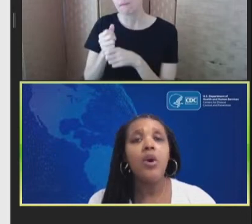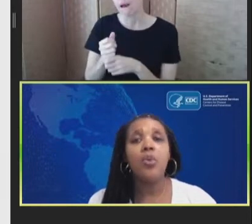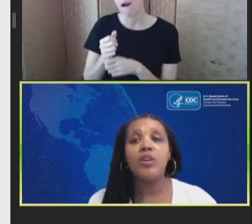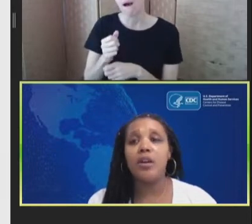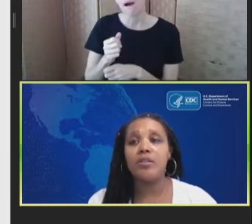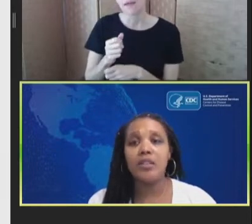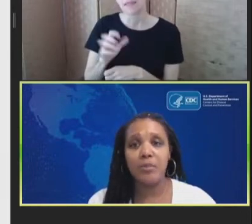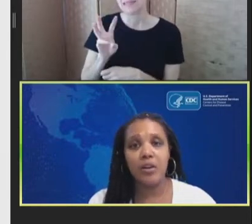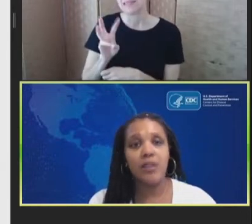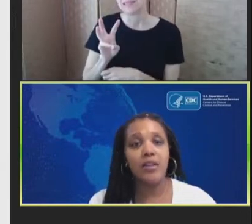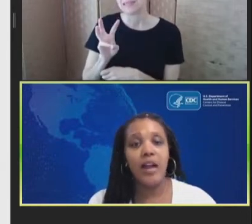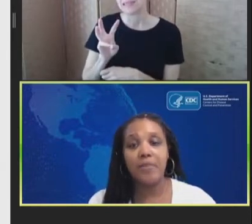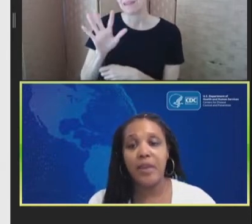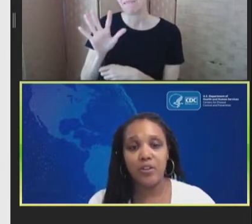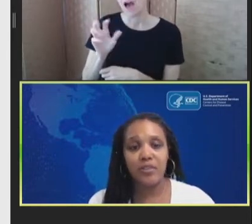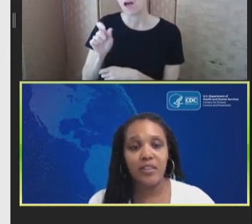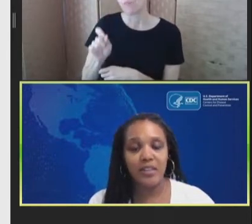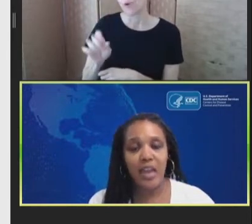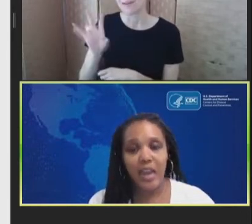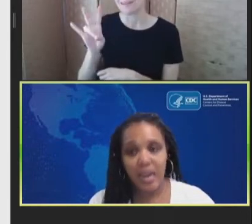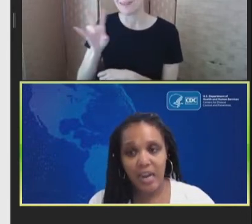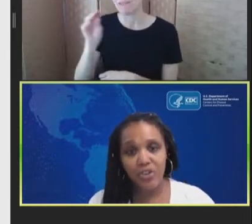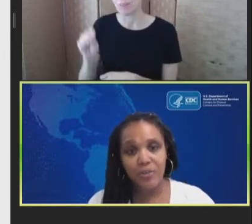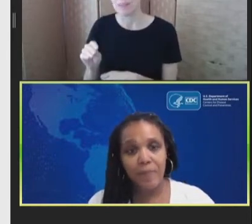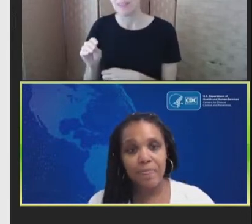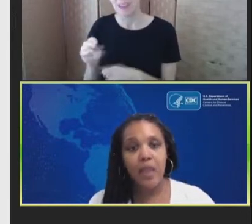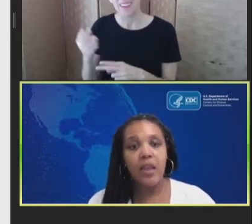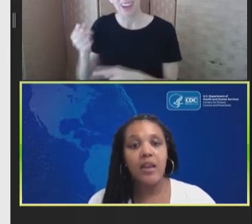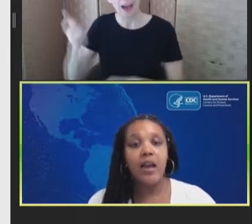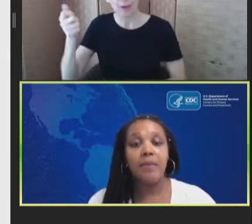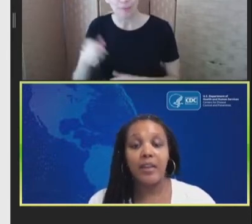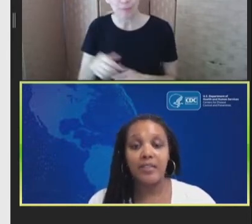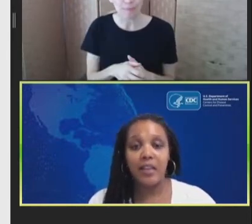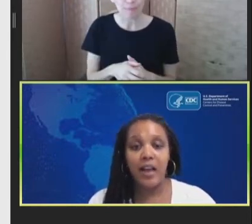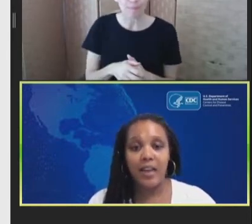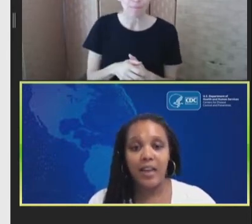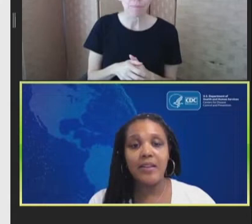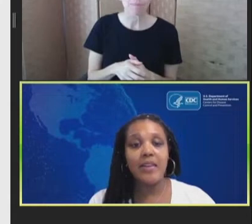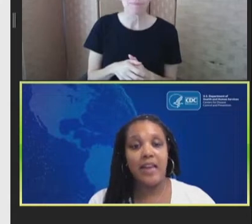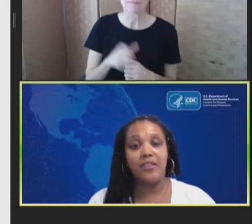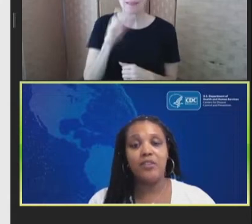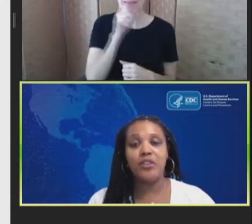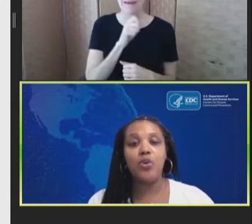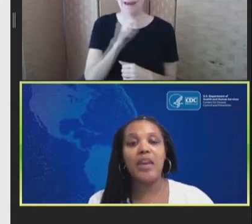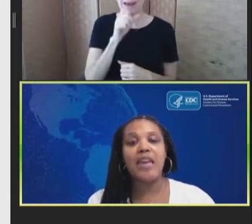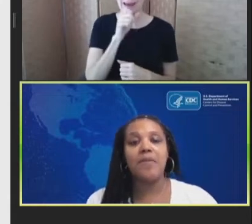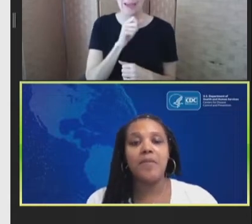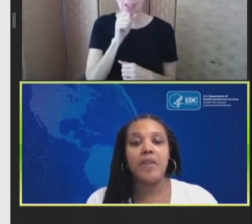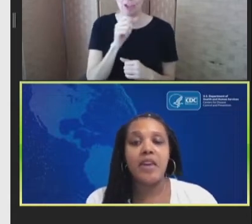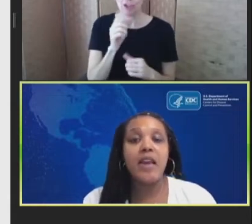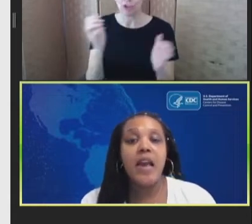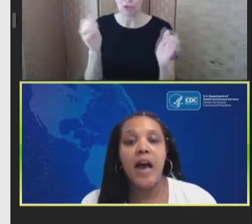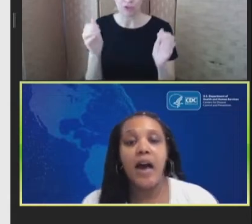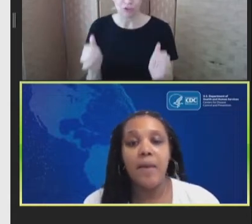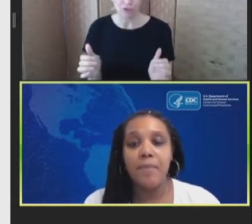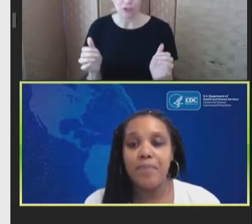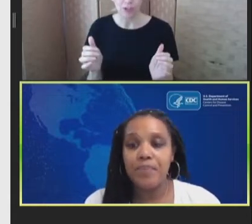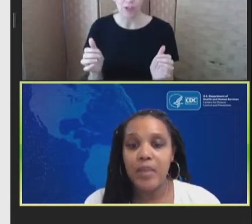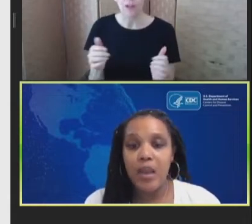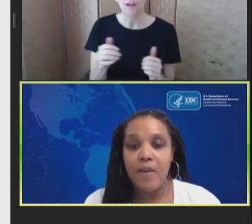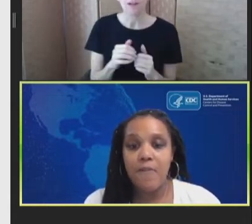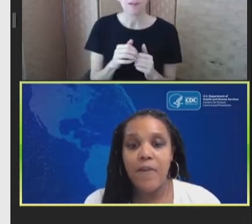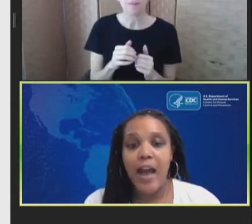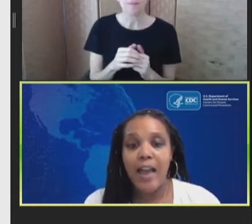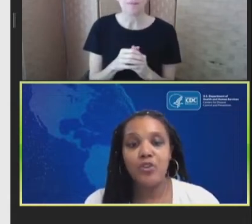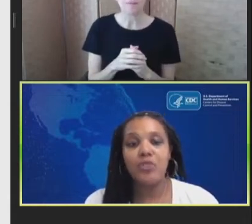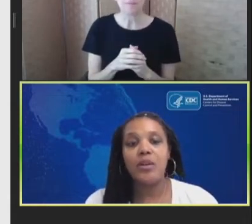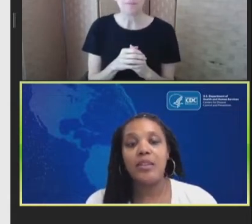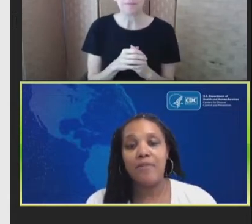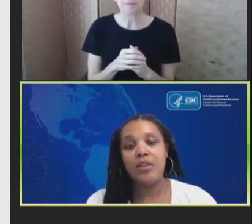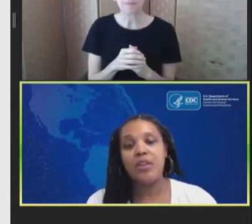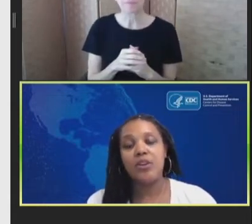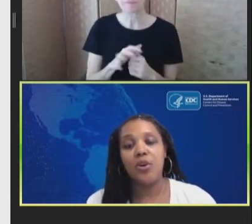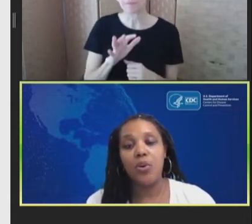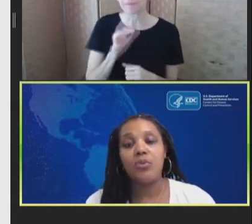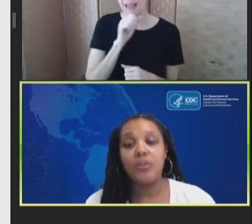We saw similar characteristics in age. Next slide. Yes. So, in the five- to 11-year-olds,